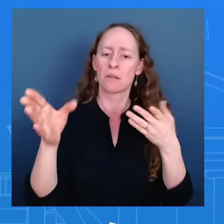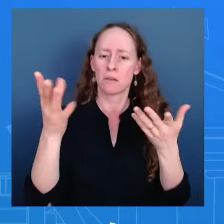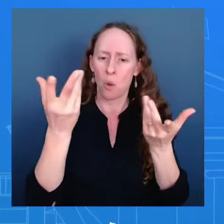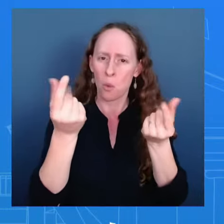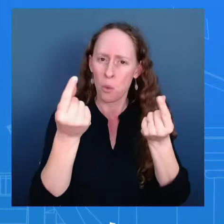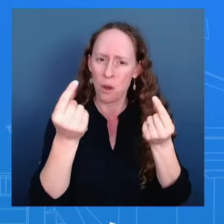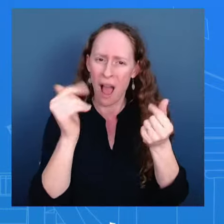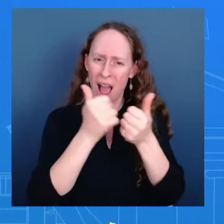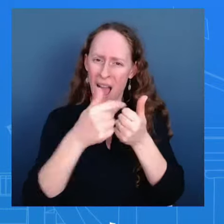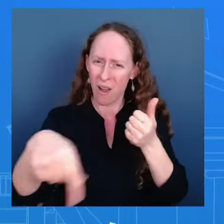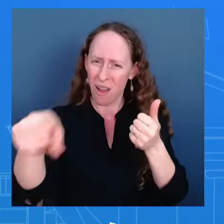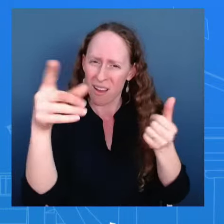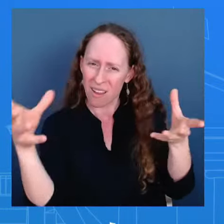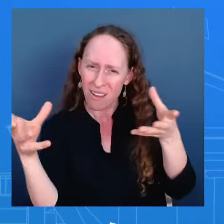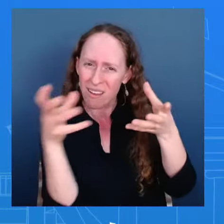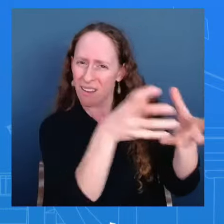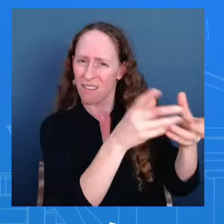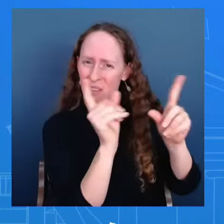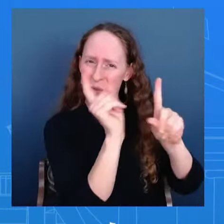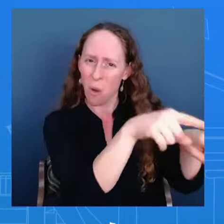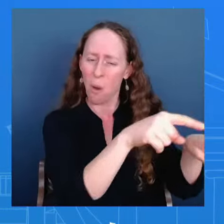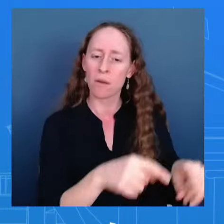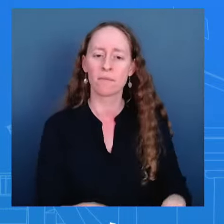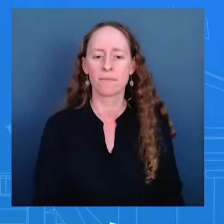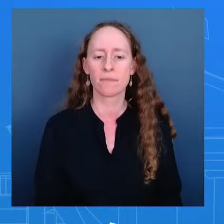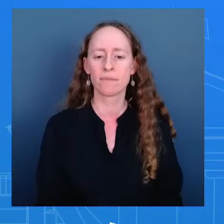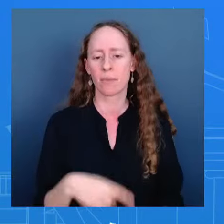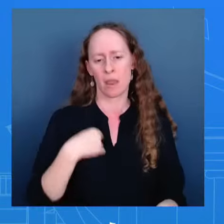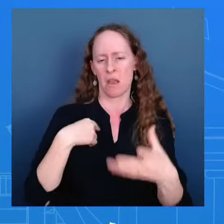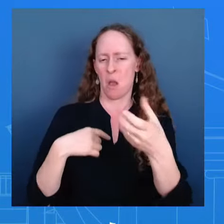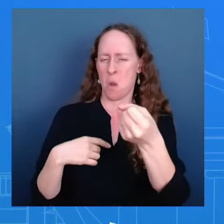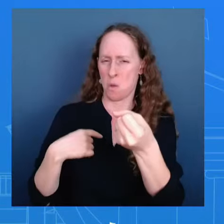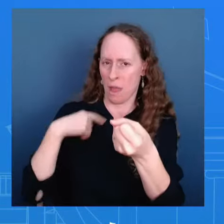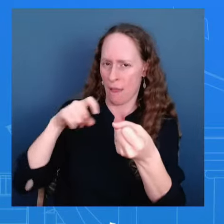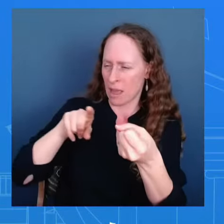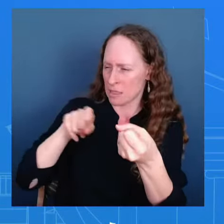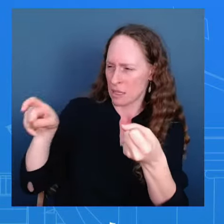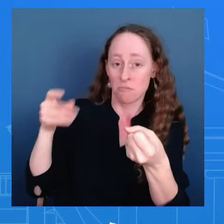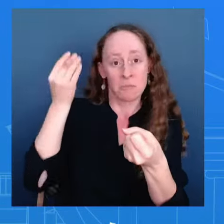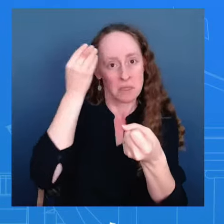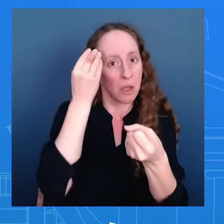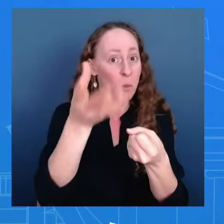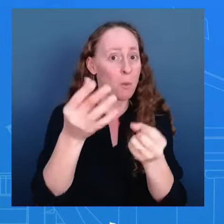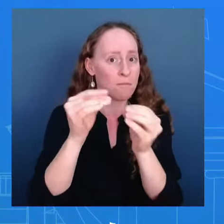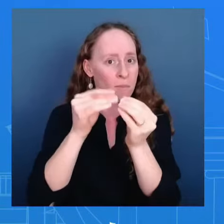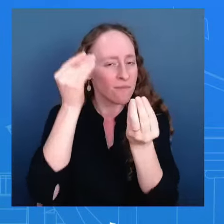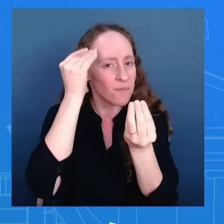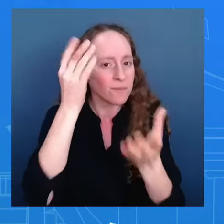Ms. Jean-Pierre: Jared, go ahead. The Press: Can you say whether or not in the setbacks of the temporary pier